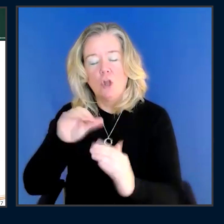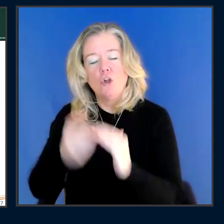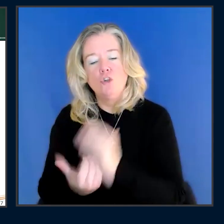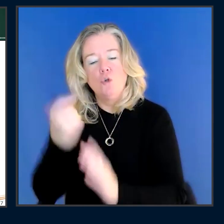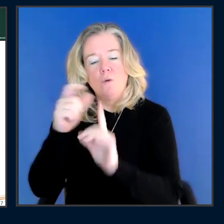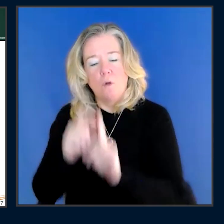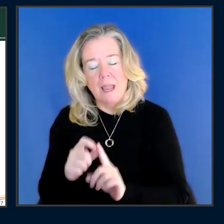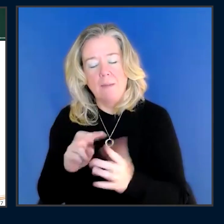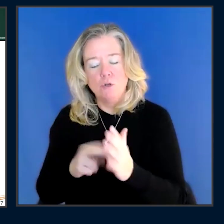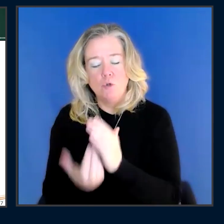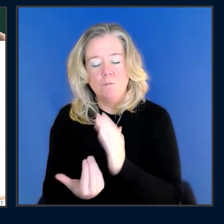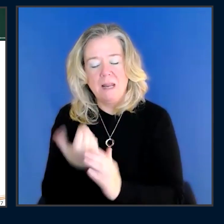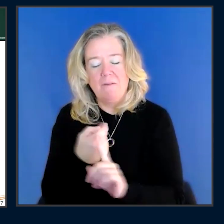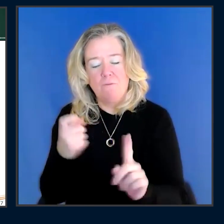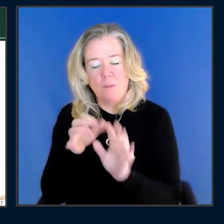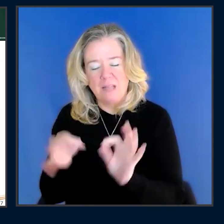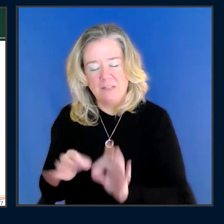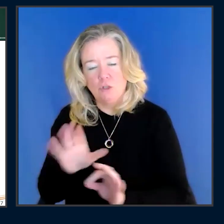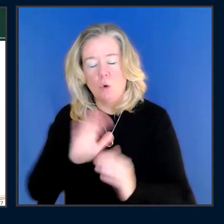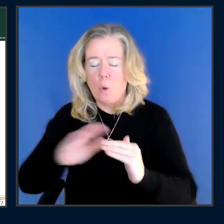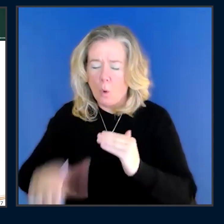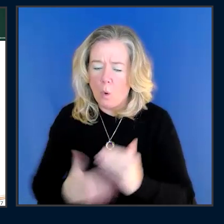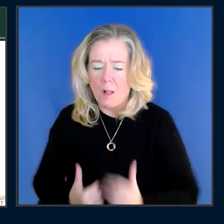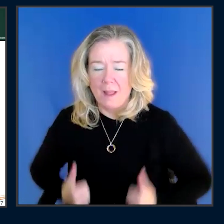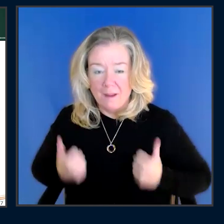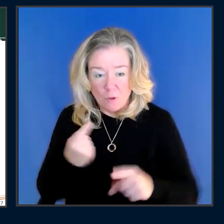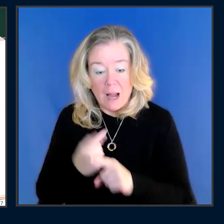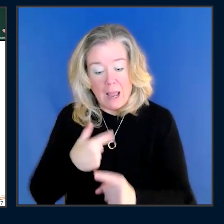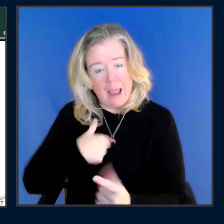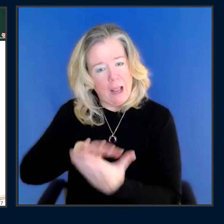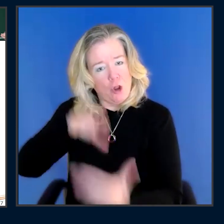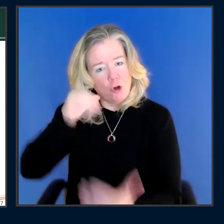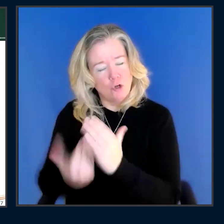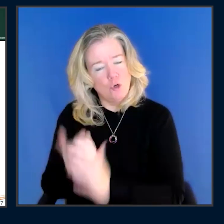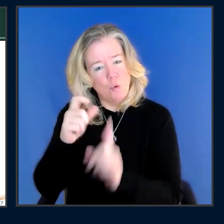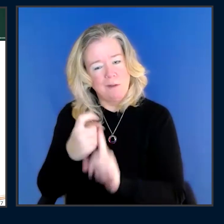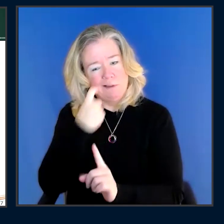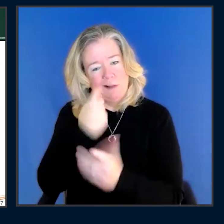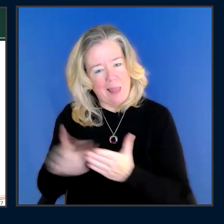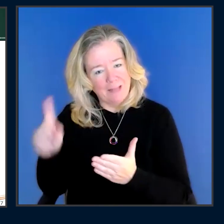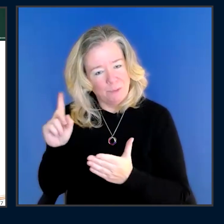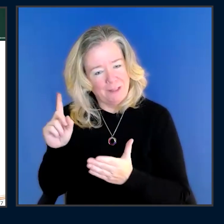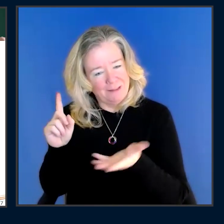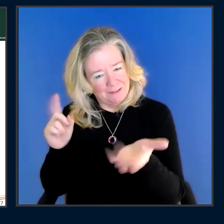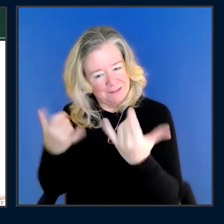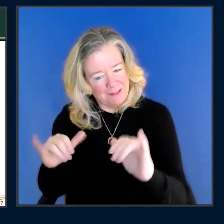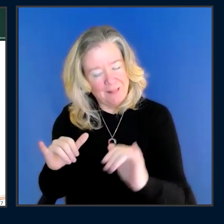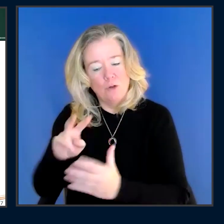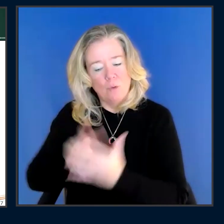and make new meaning out of text your whole life. I've learned new-- I've learned new words just last week. Reading with a child